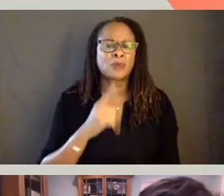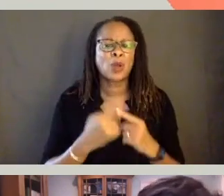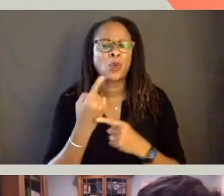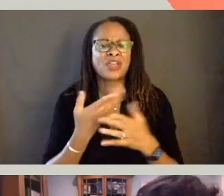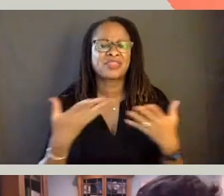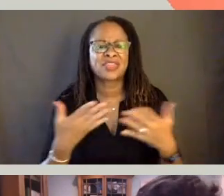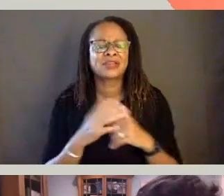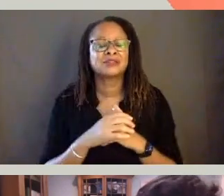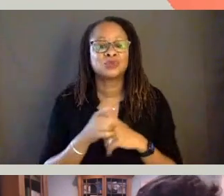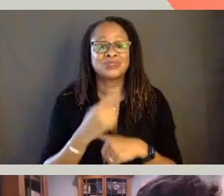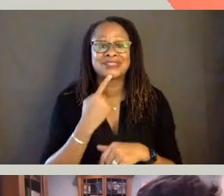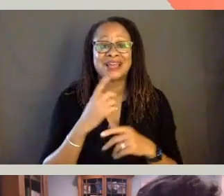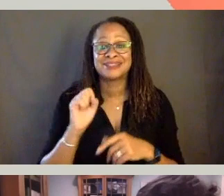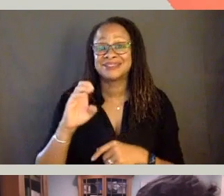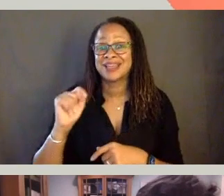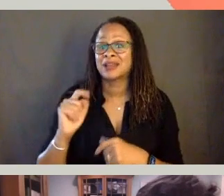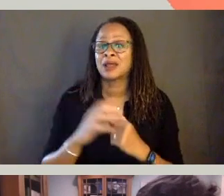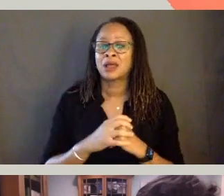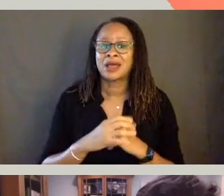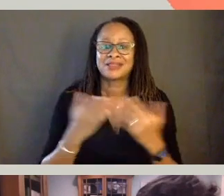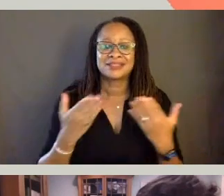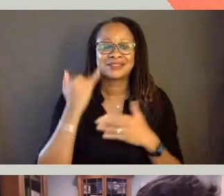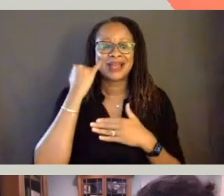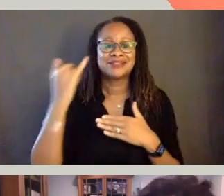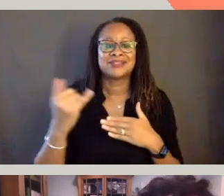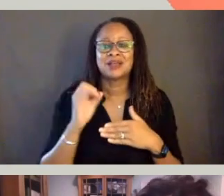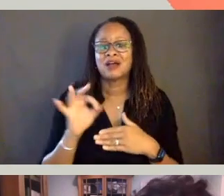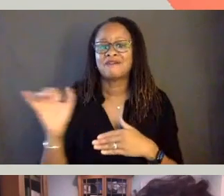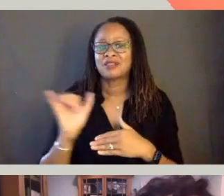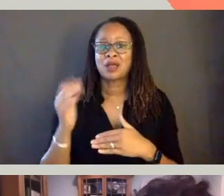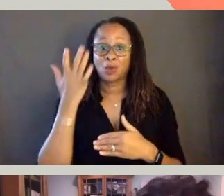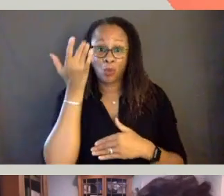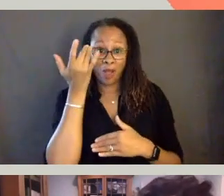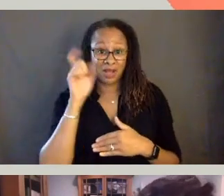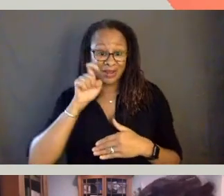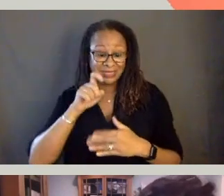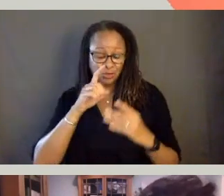this idea of like, why do I have to be this or that, right?